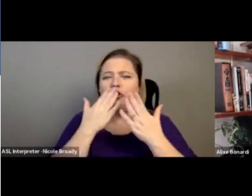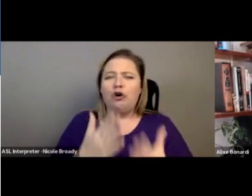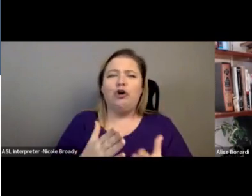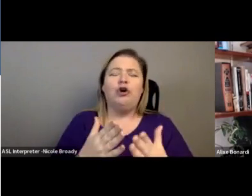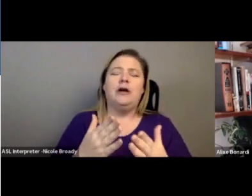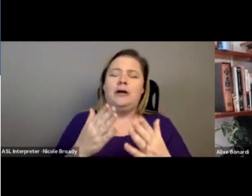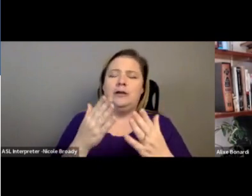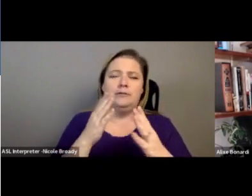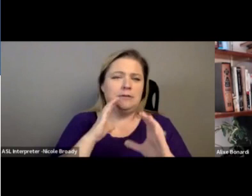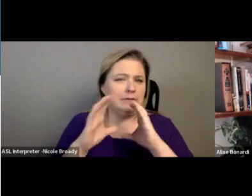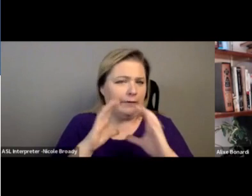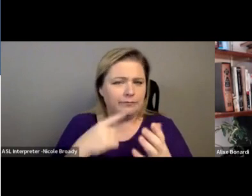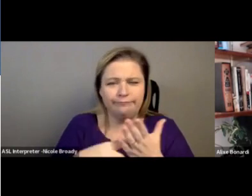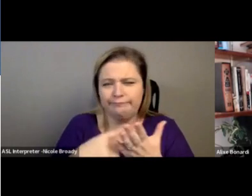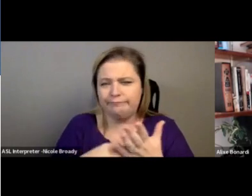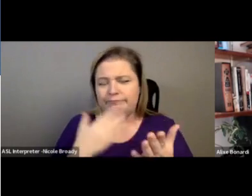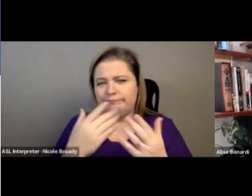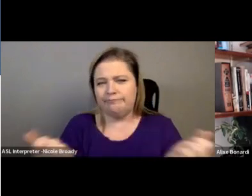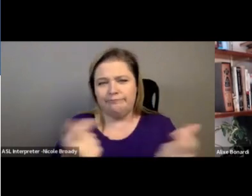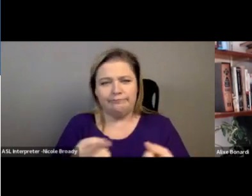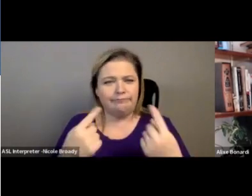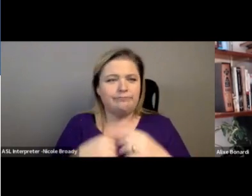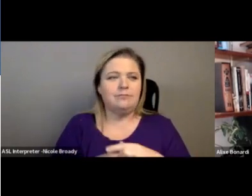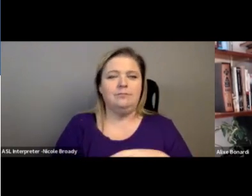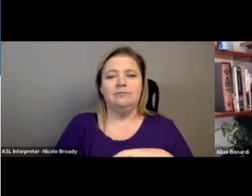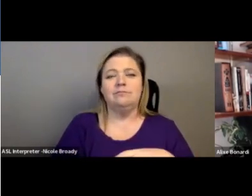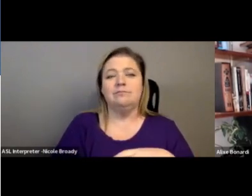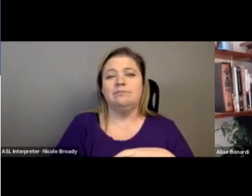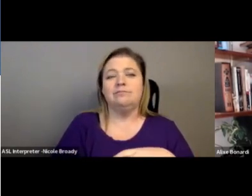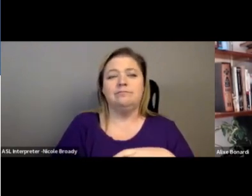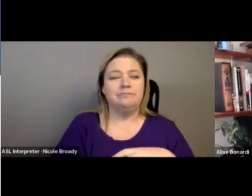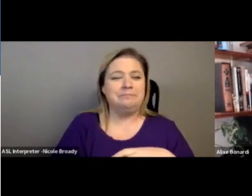for being here. Perfect. All